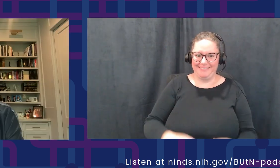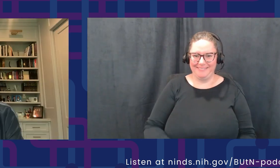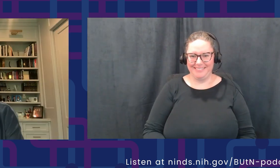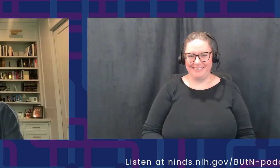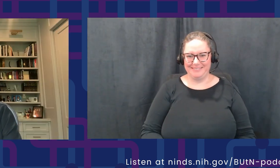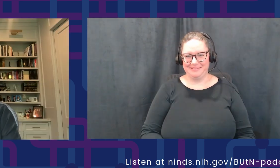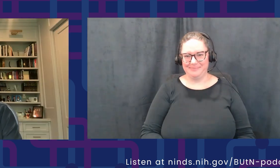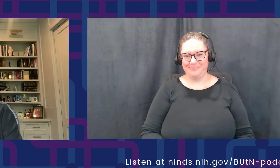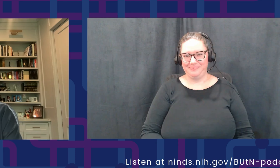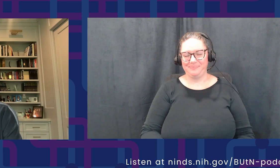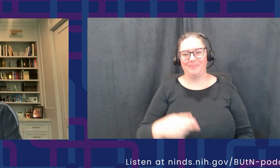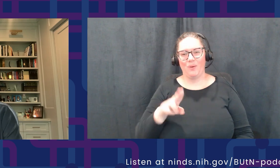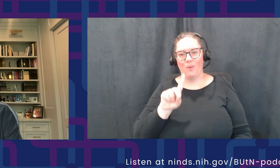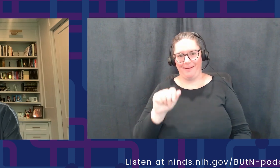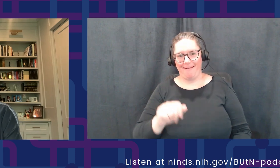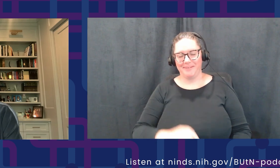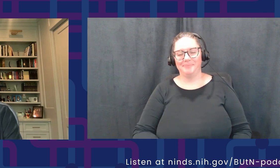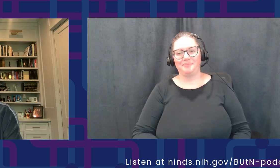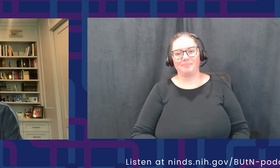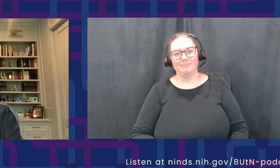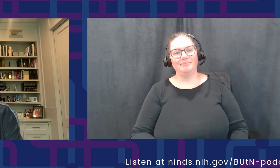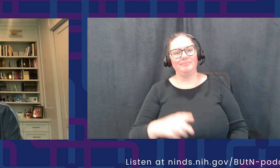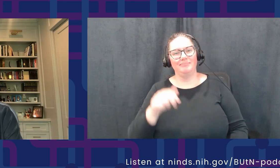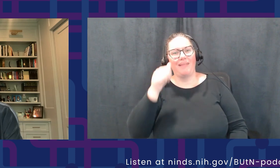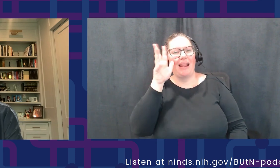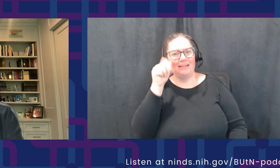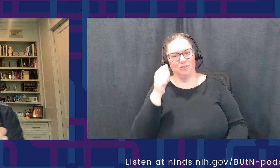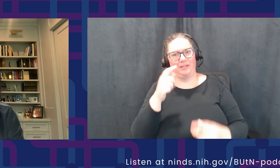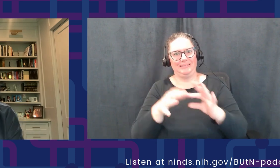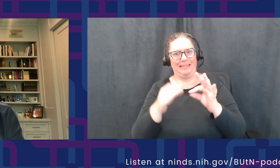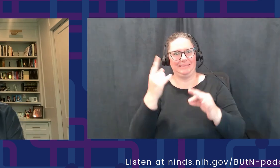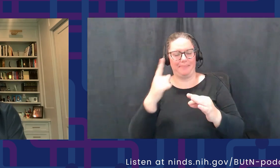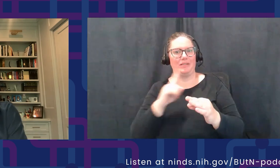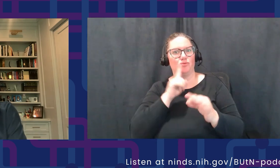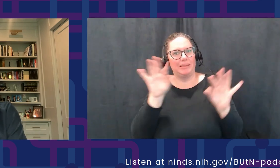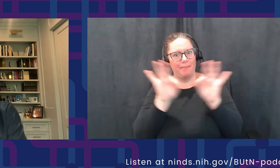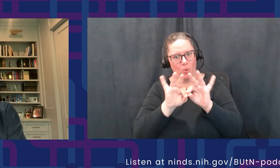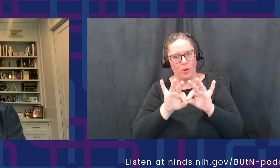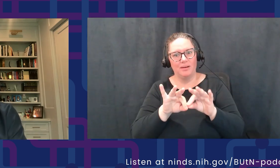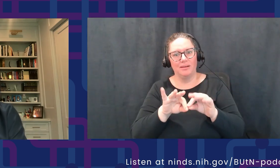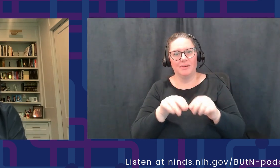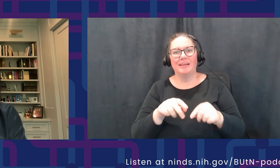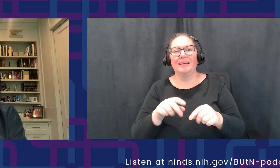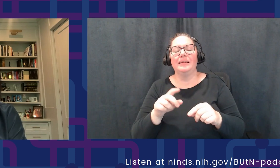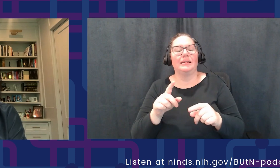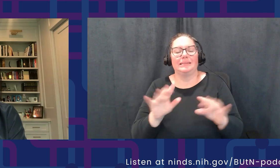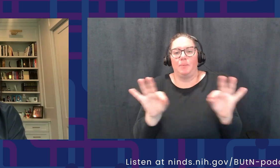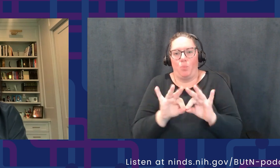Huda Zoghbi: I think Alicia said something that's really, really important, and it reminded me that it is very critical for me when giving a talk.